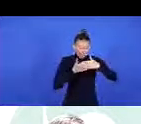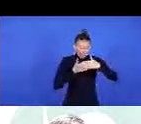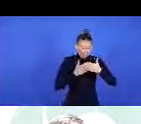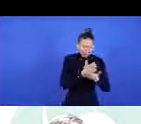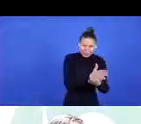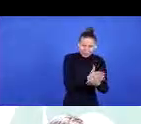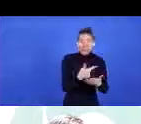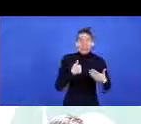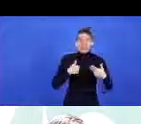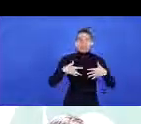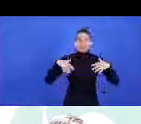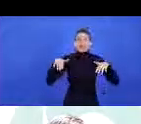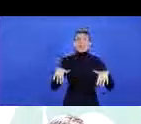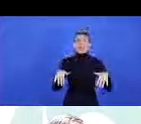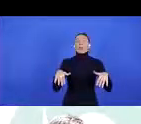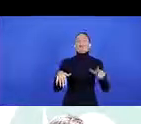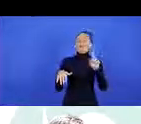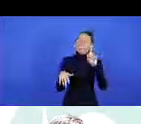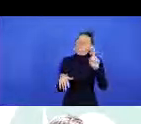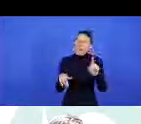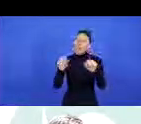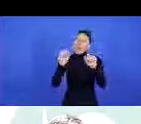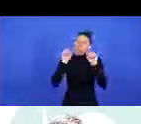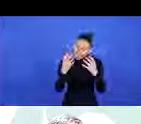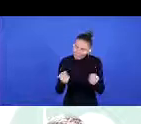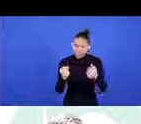facing a problem and don't know how to solve it, we often